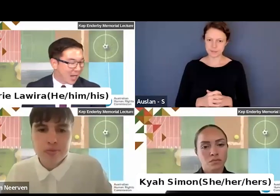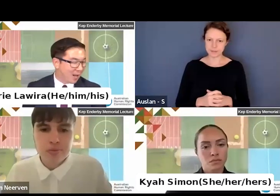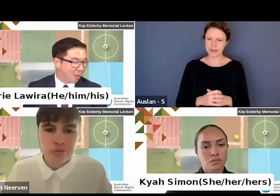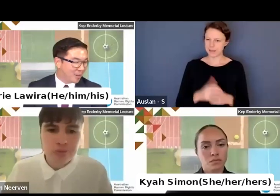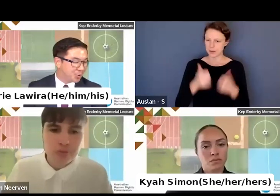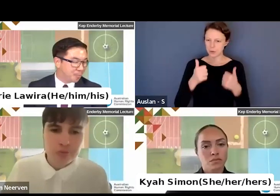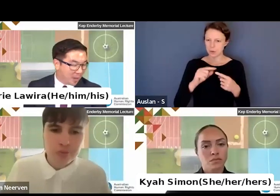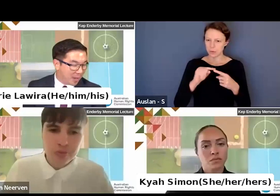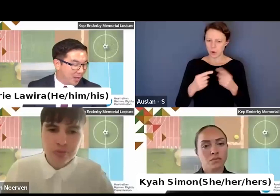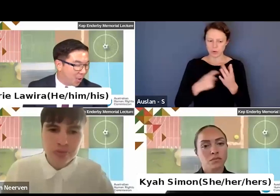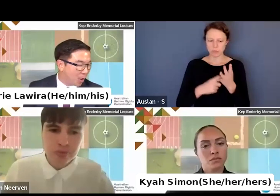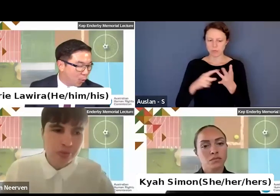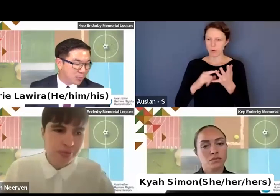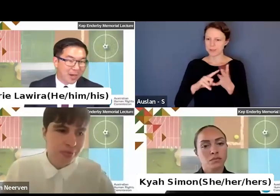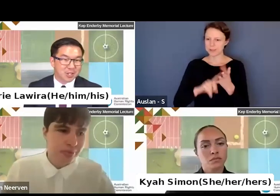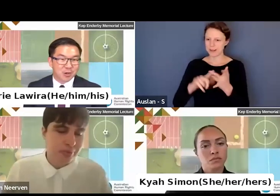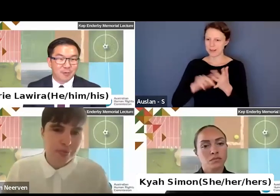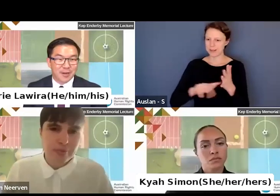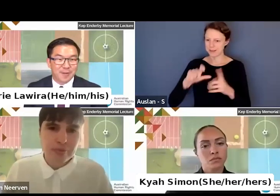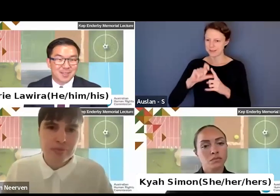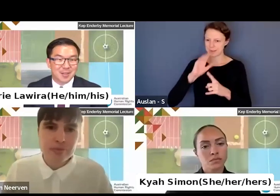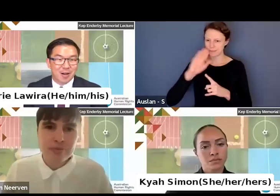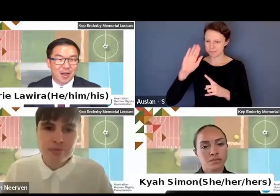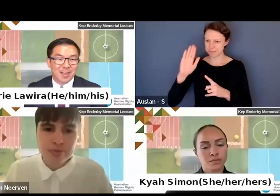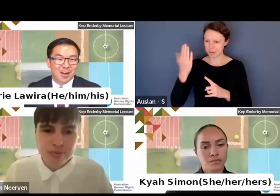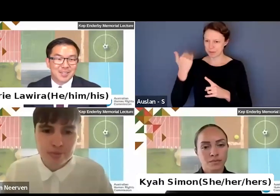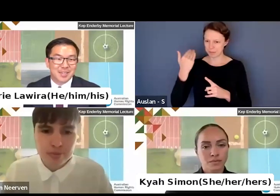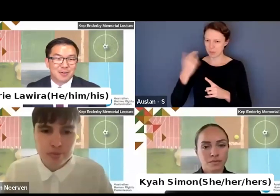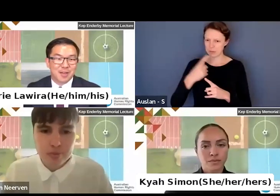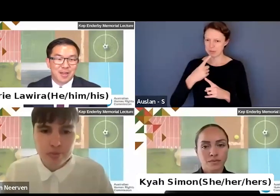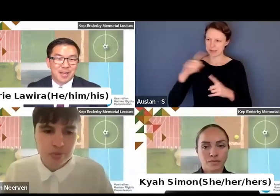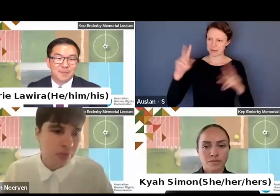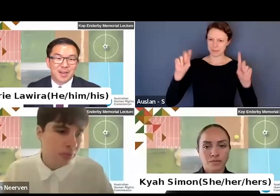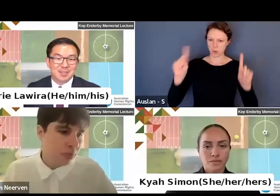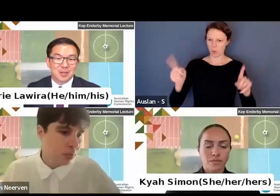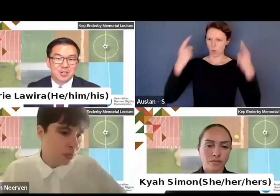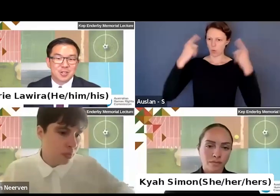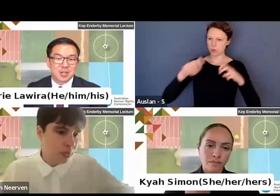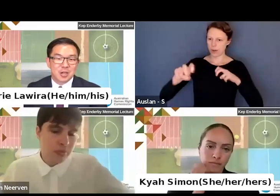how that we should be a call to action, try to innovate. So I like that idea, Innovating Solutions.